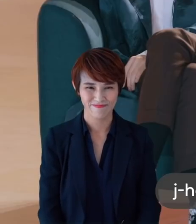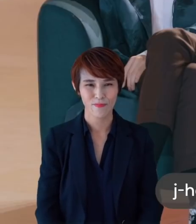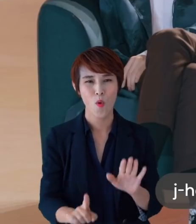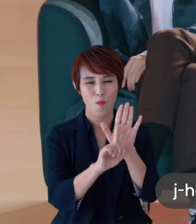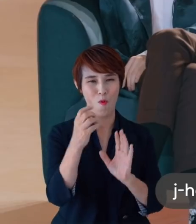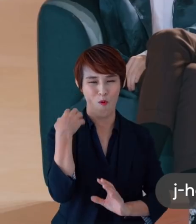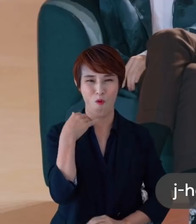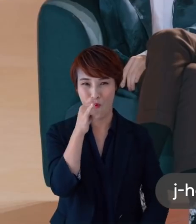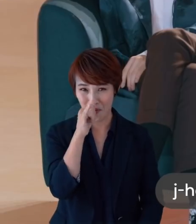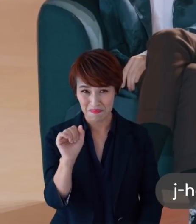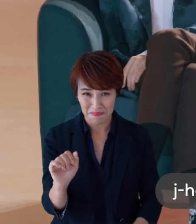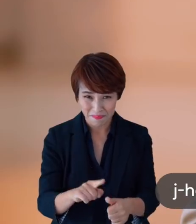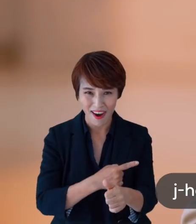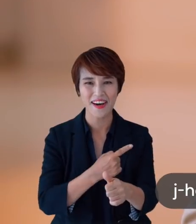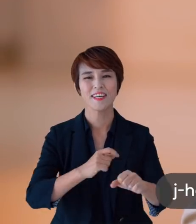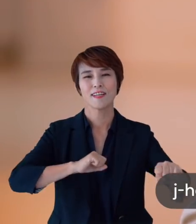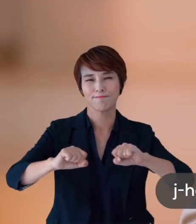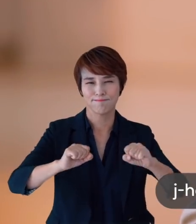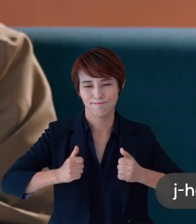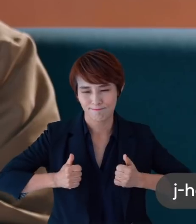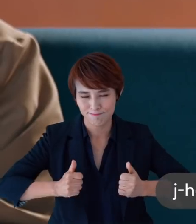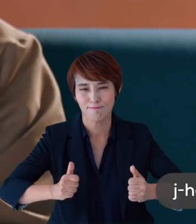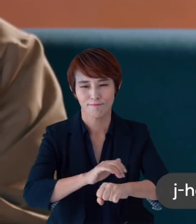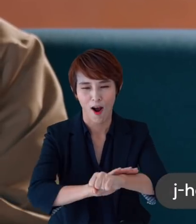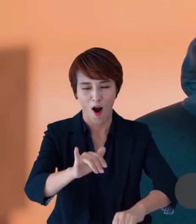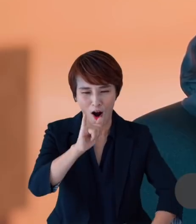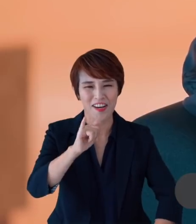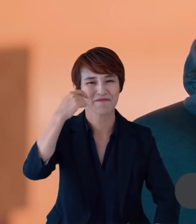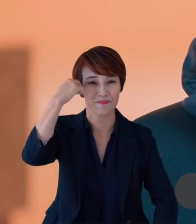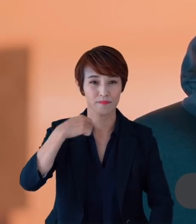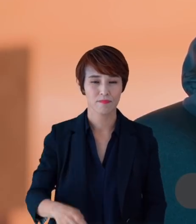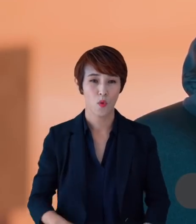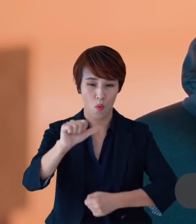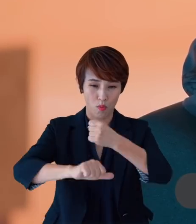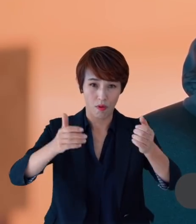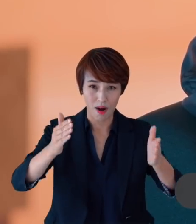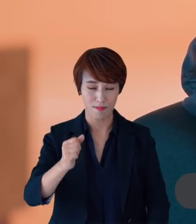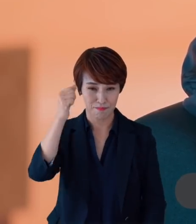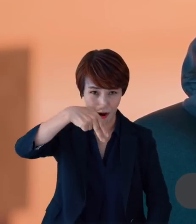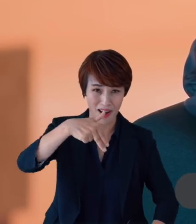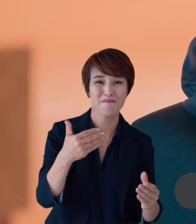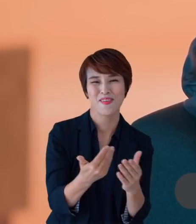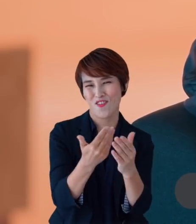j-hope: Being the ambassadors helped us make sure that we are on the right track and be responsible, too. Jin: And we also came a long way during that period.